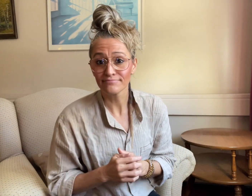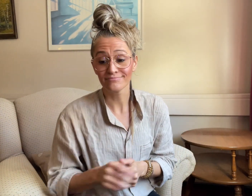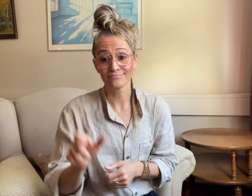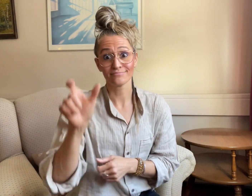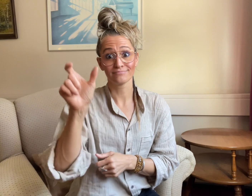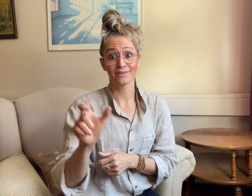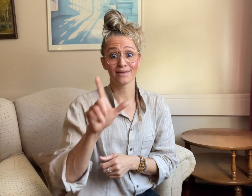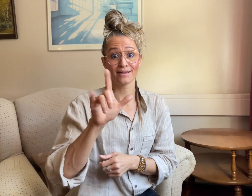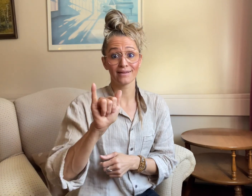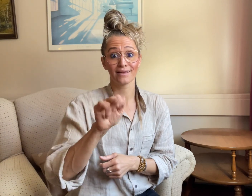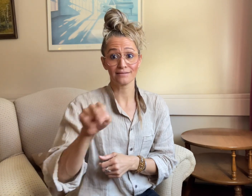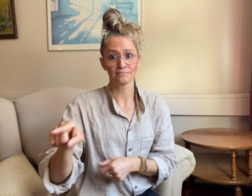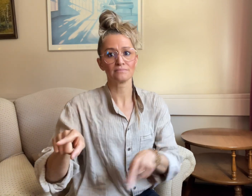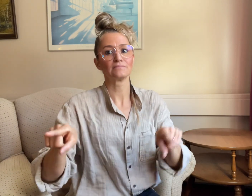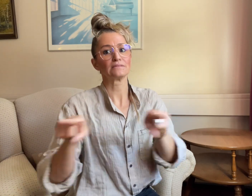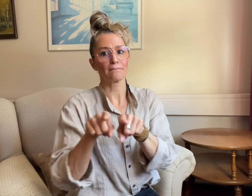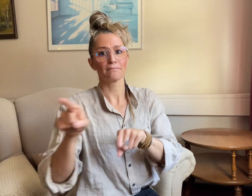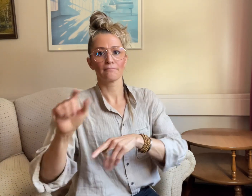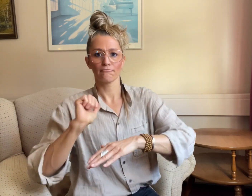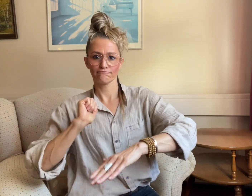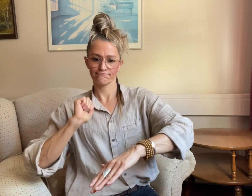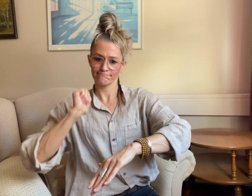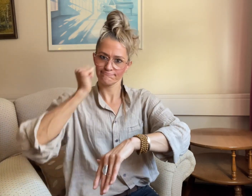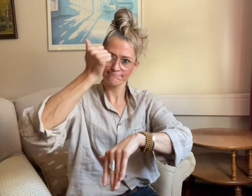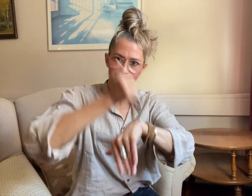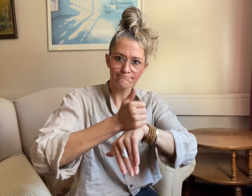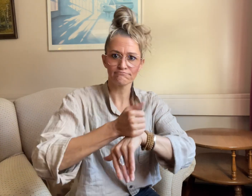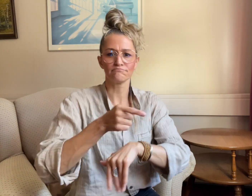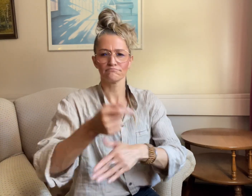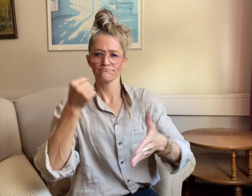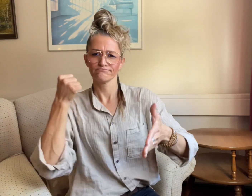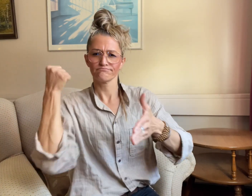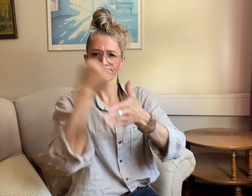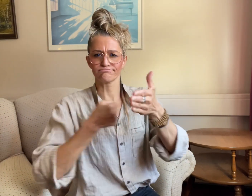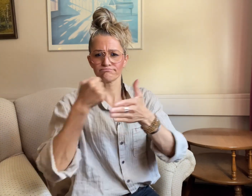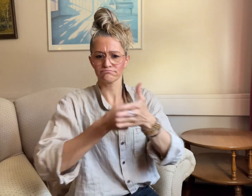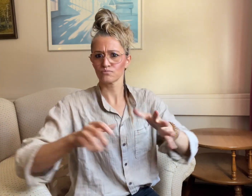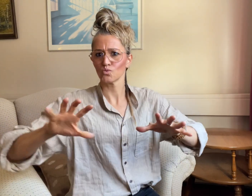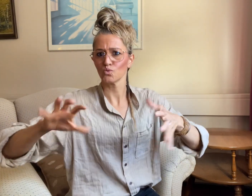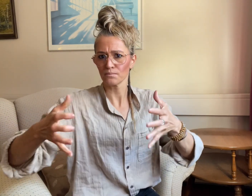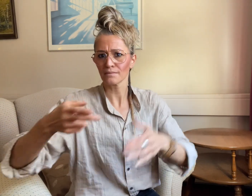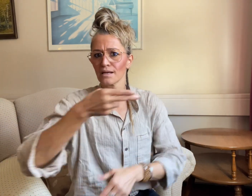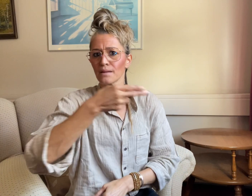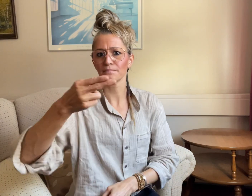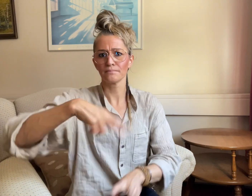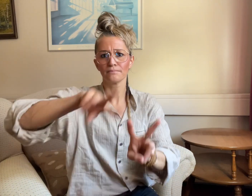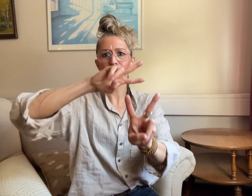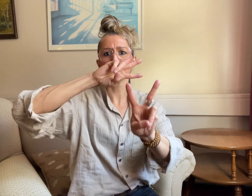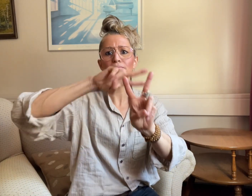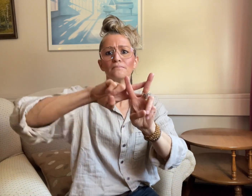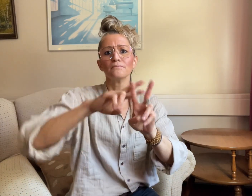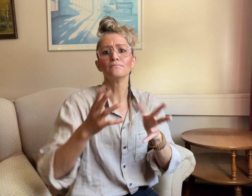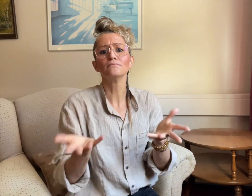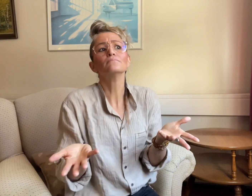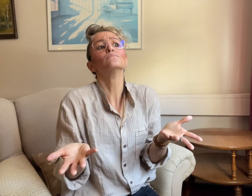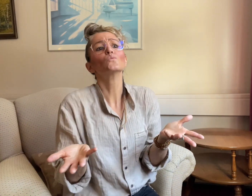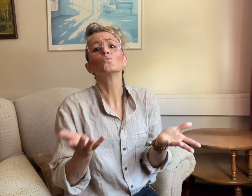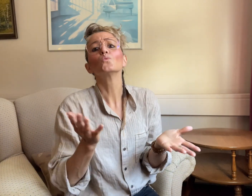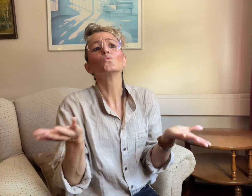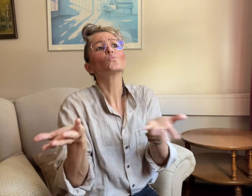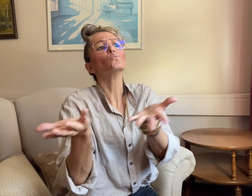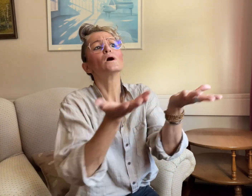the founder of the campaign group #WhereIsTheInterpreter